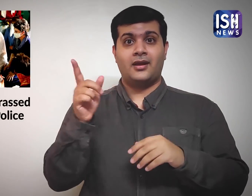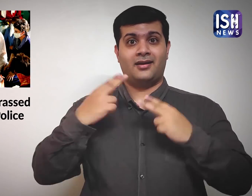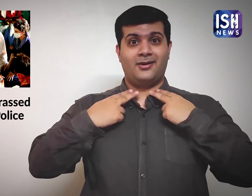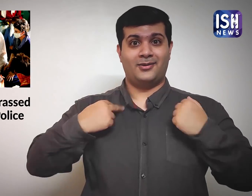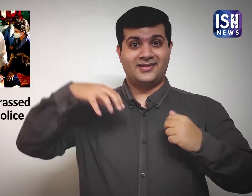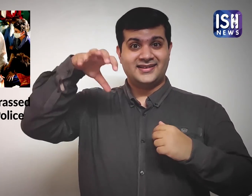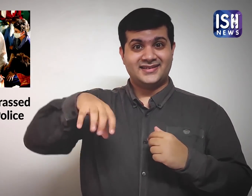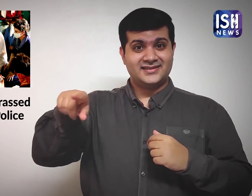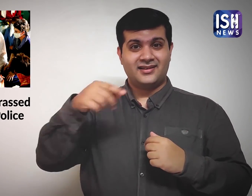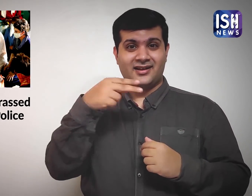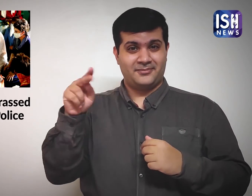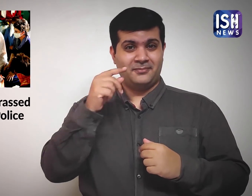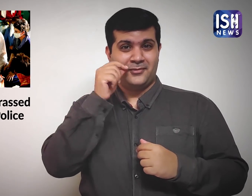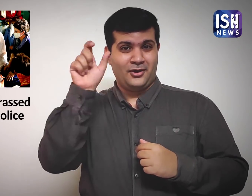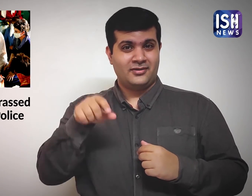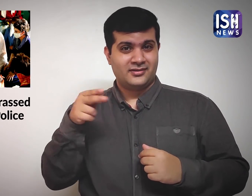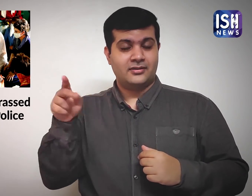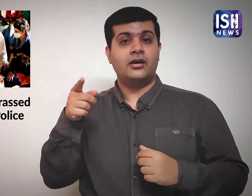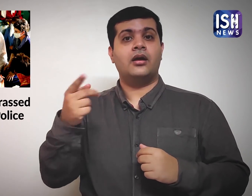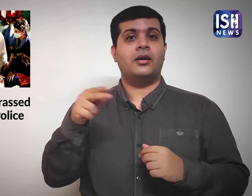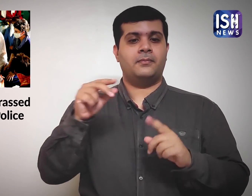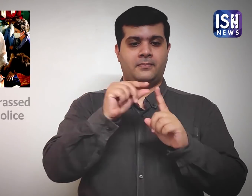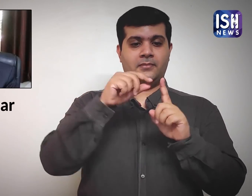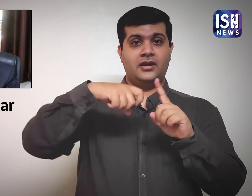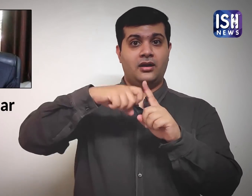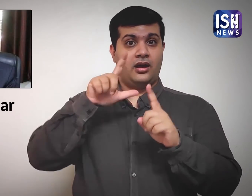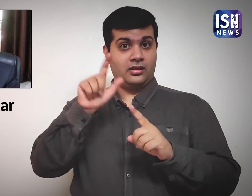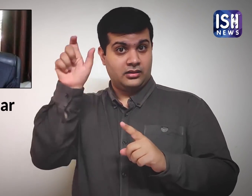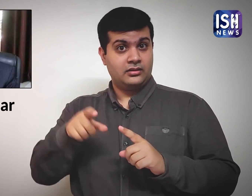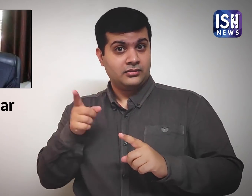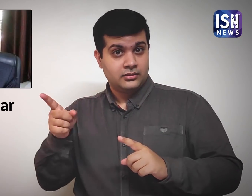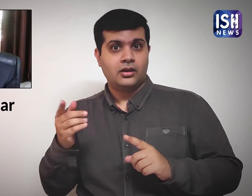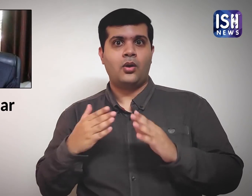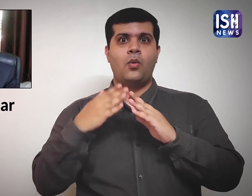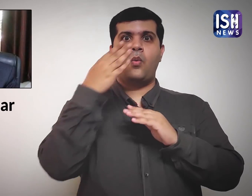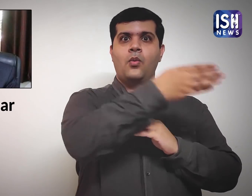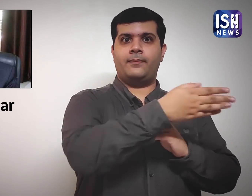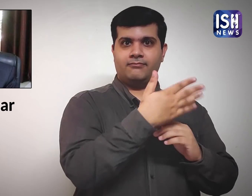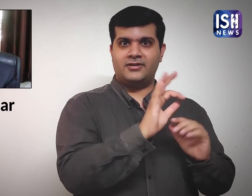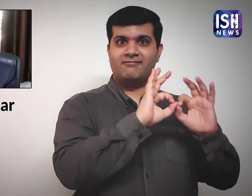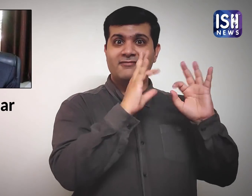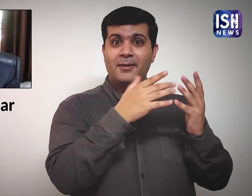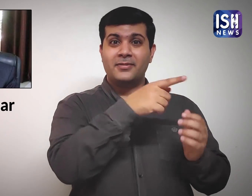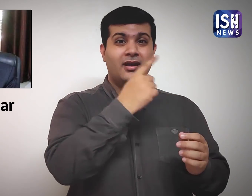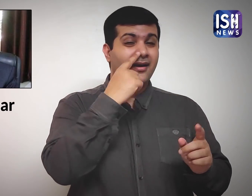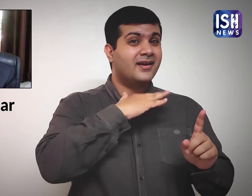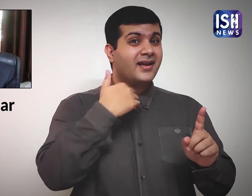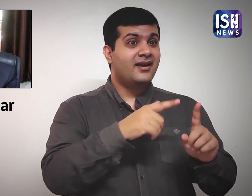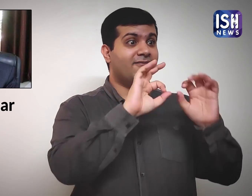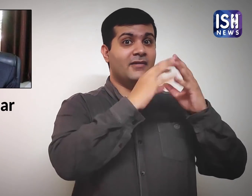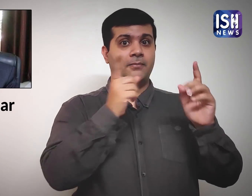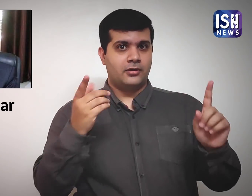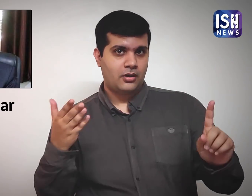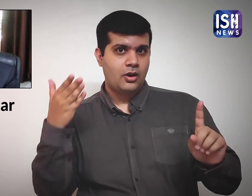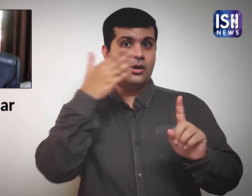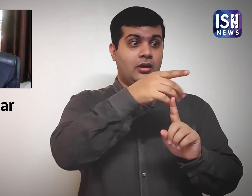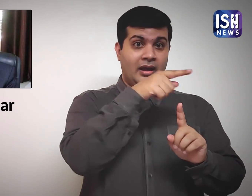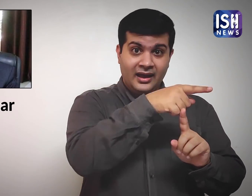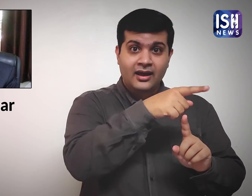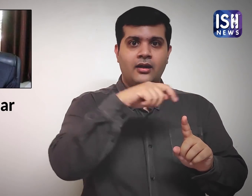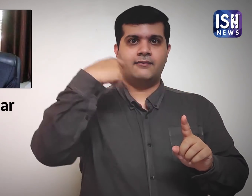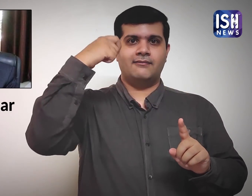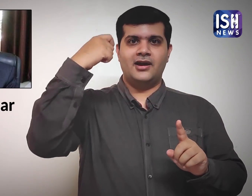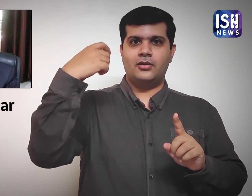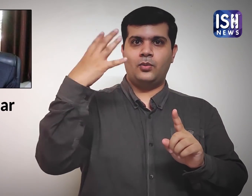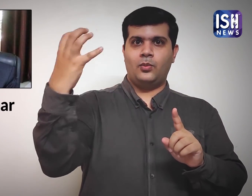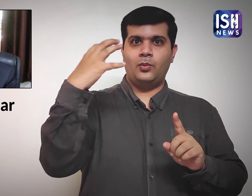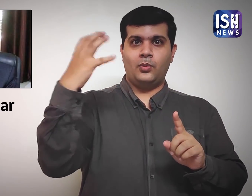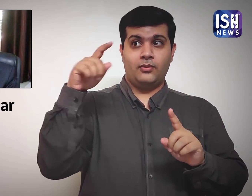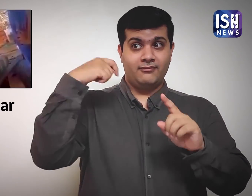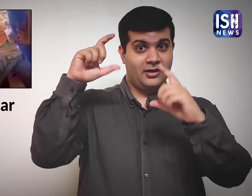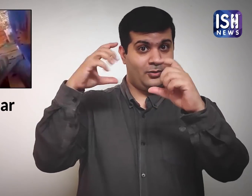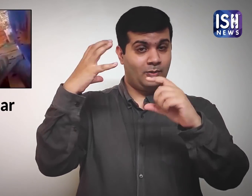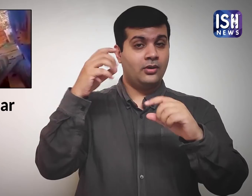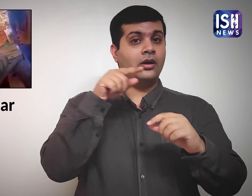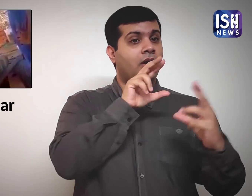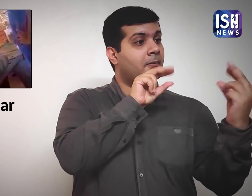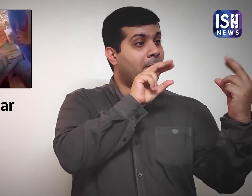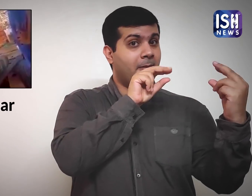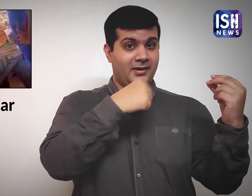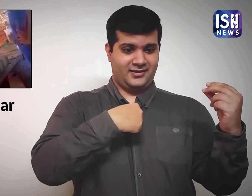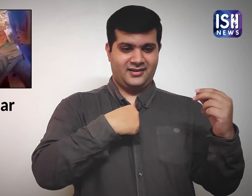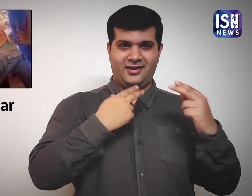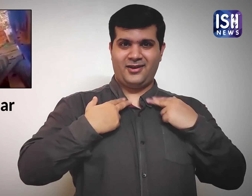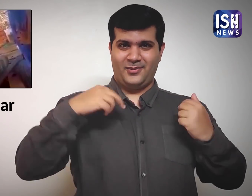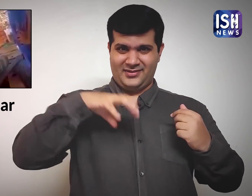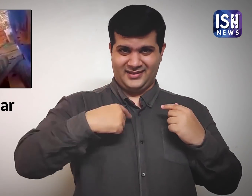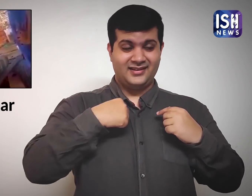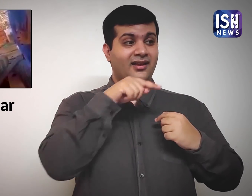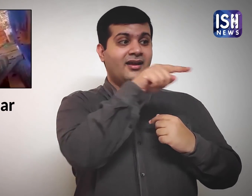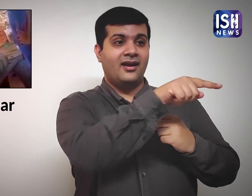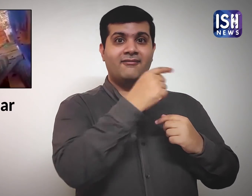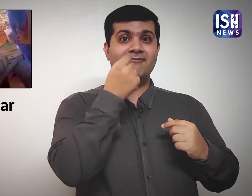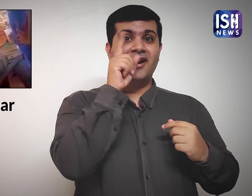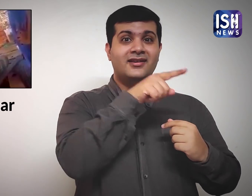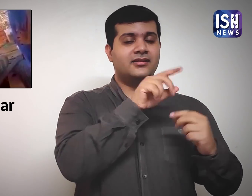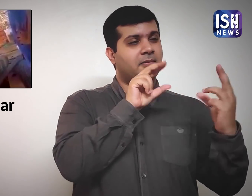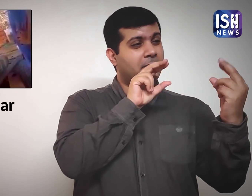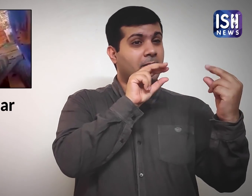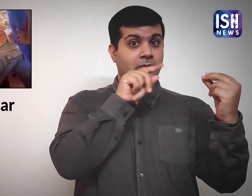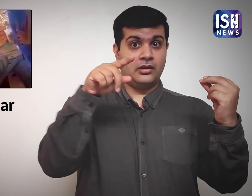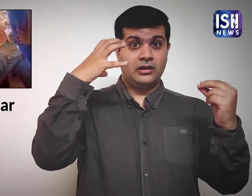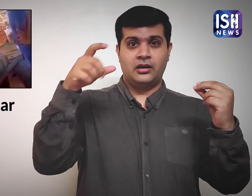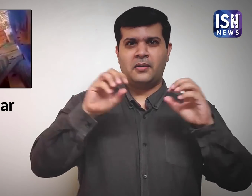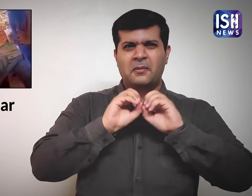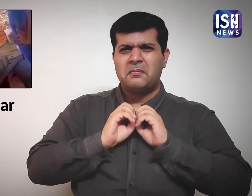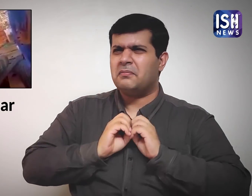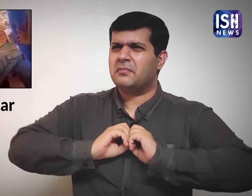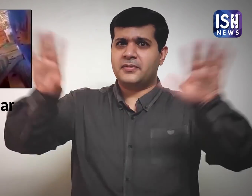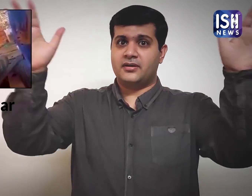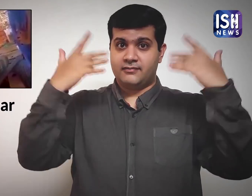A video of District Magistrate Praveen Kumar Laxkar meeting the family at their home has gone viral.